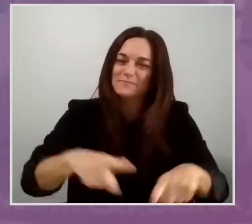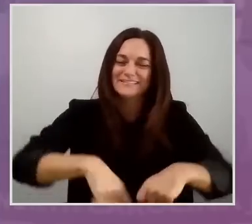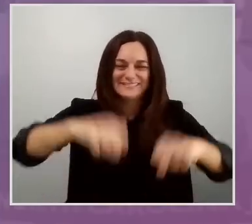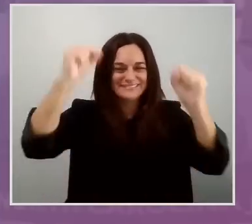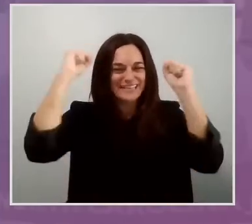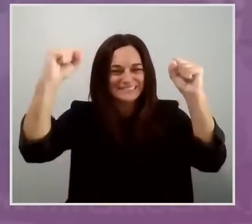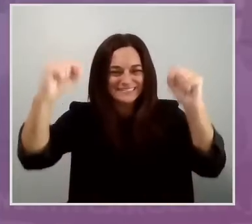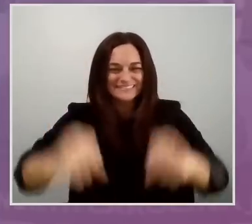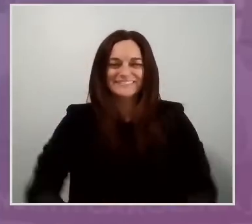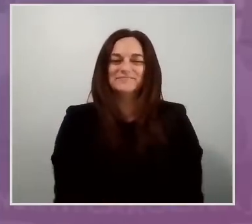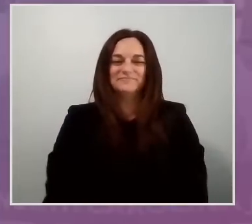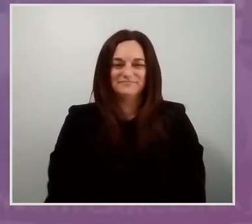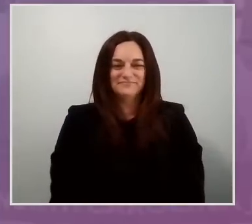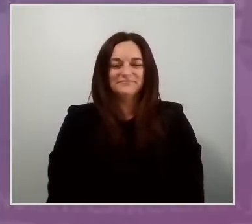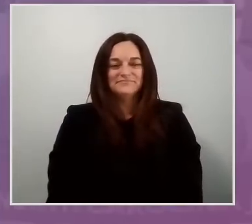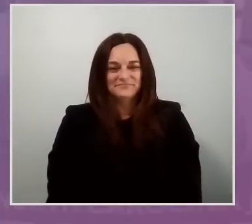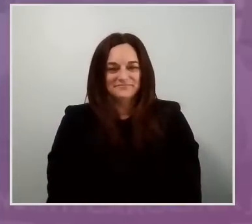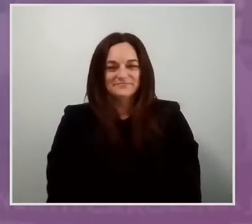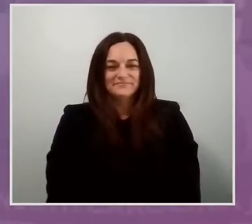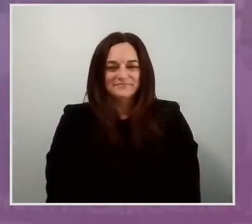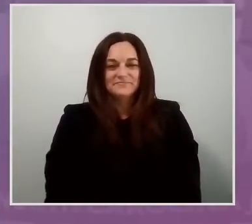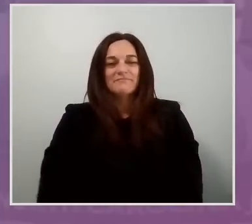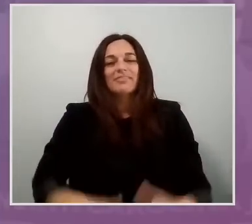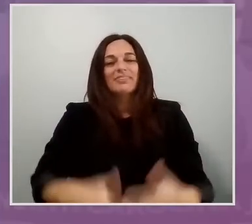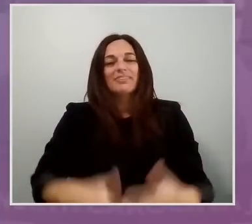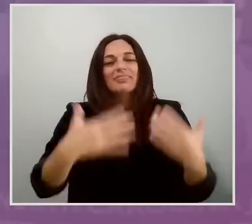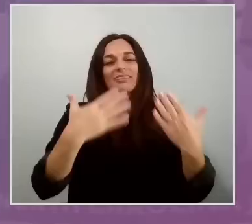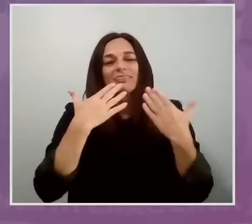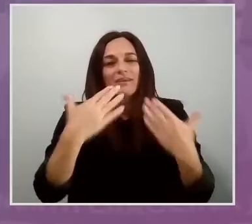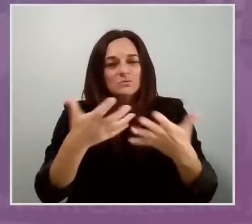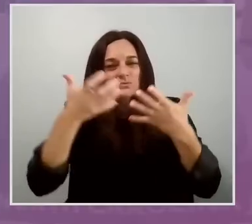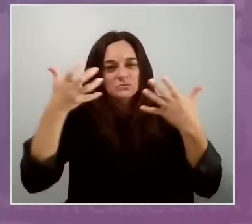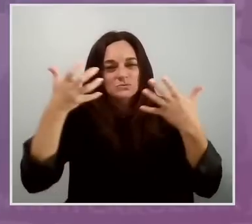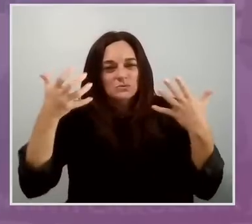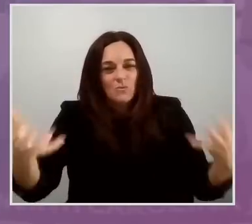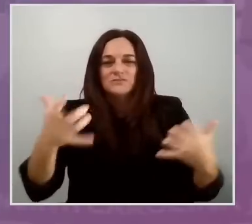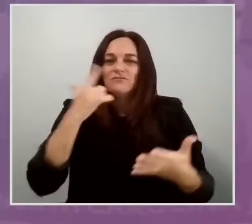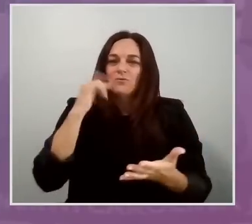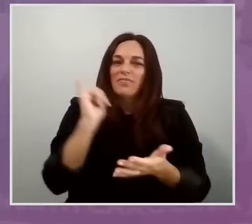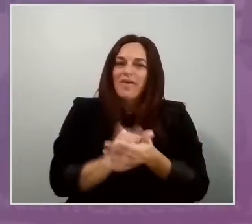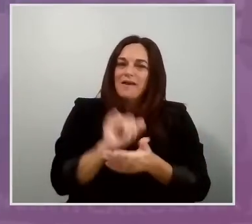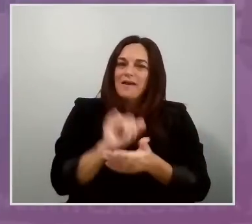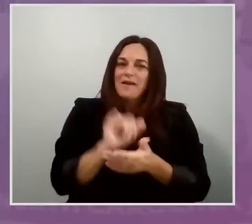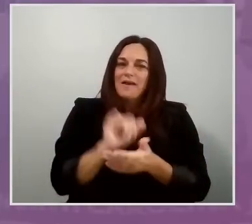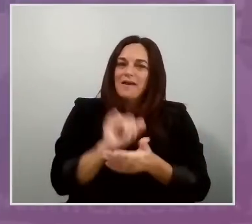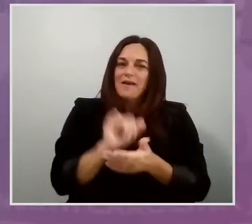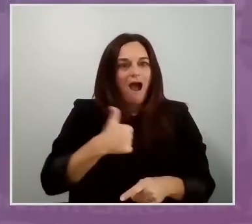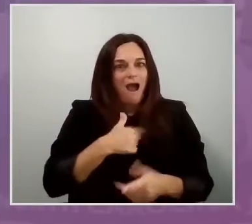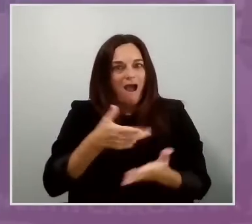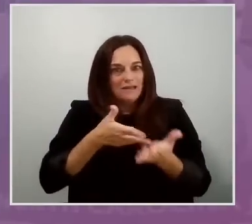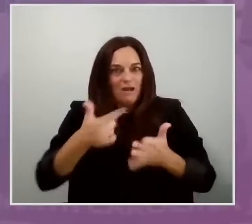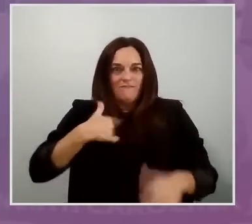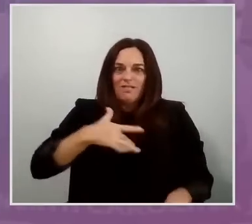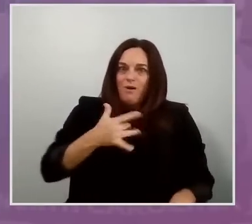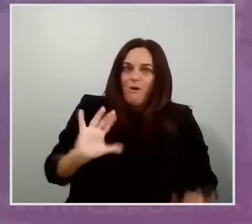LET'S MAKE IT HAPPEN. LET'S MAKE IT HAPPEN!